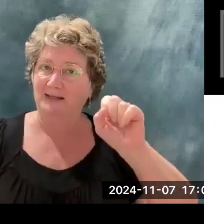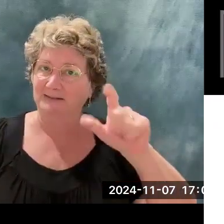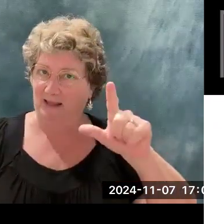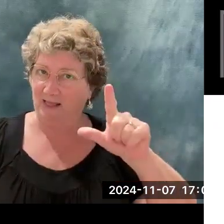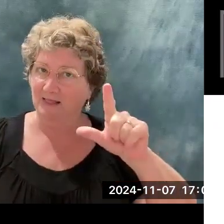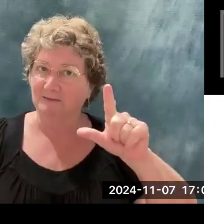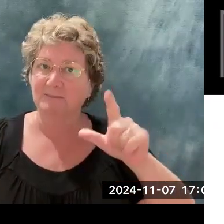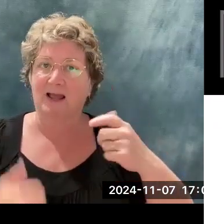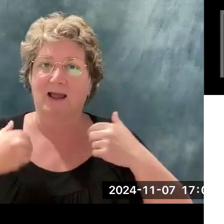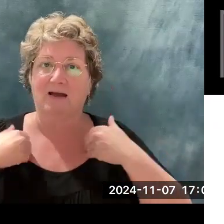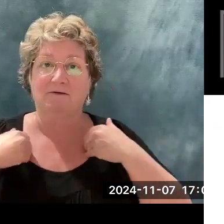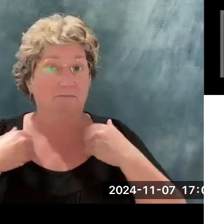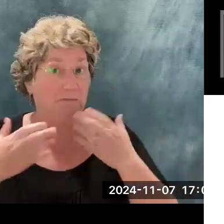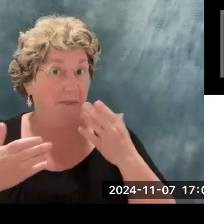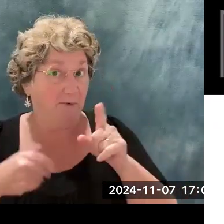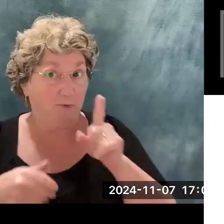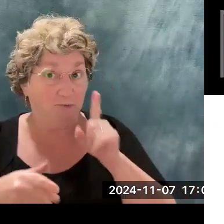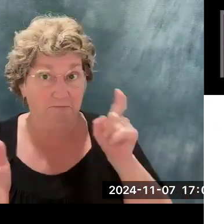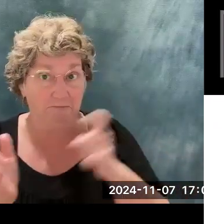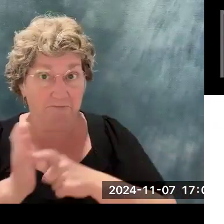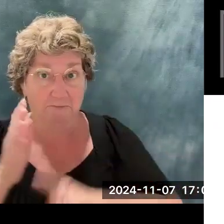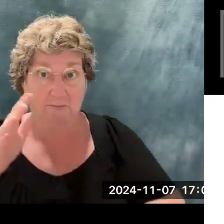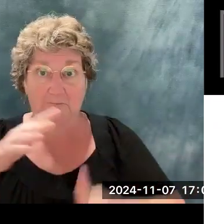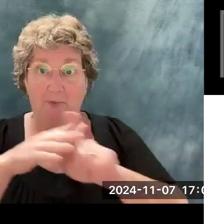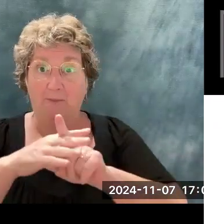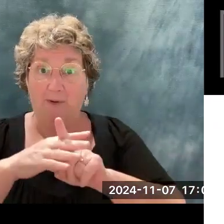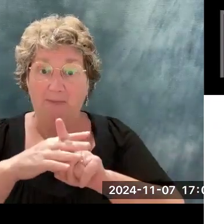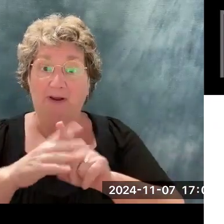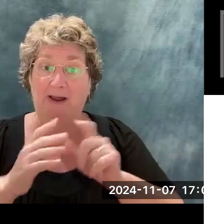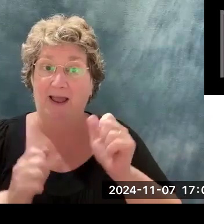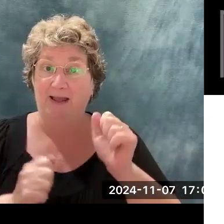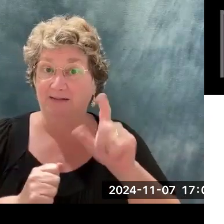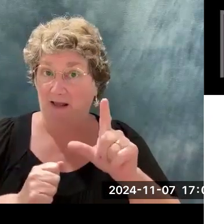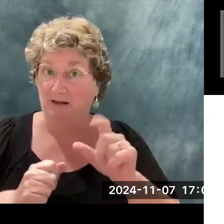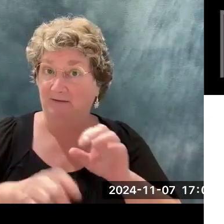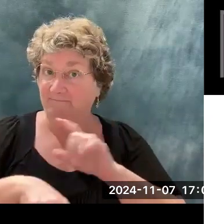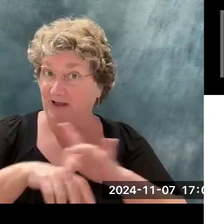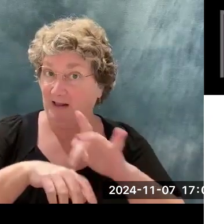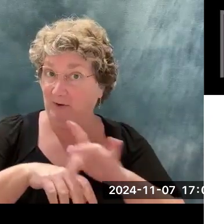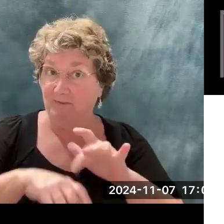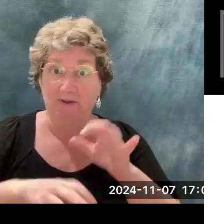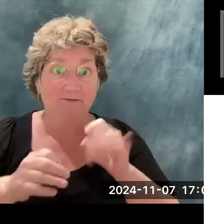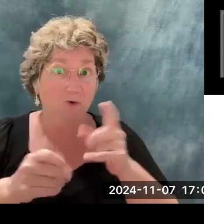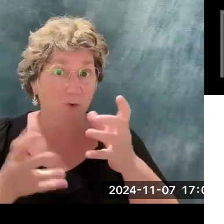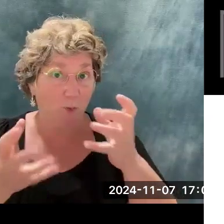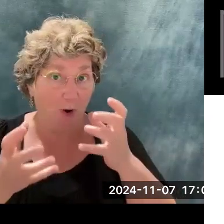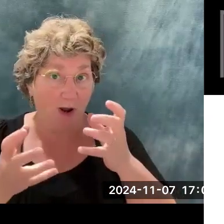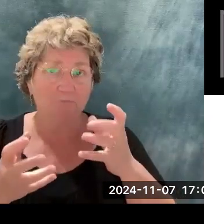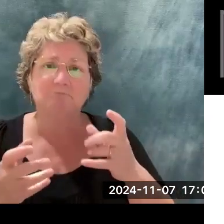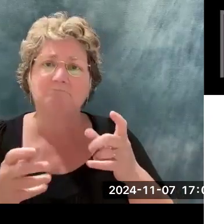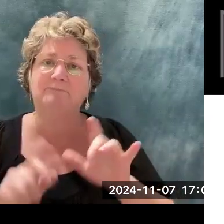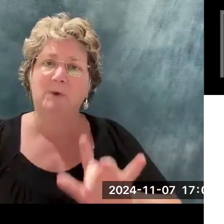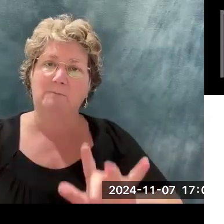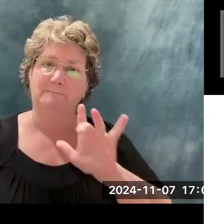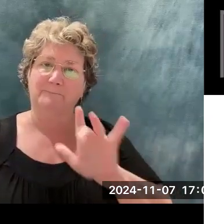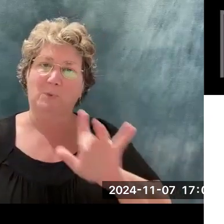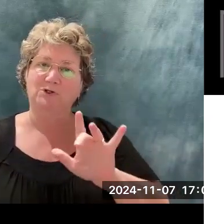letting you know that sign language interpretation is available. If you would like this option, select the Interpretation button on the toolbar.